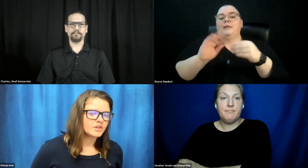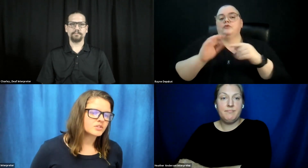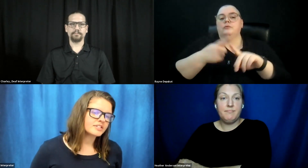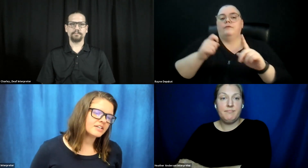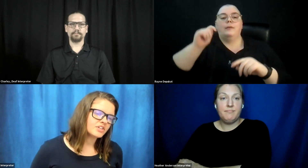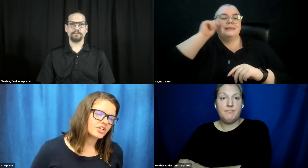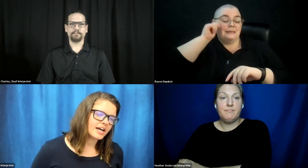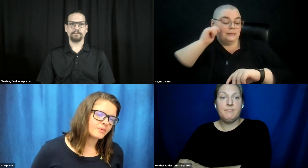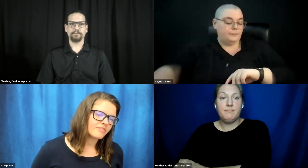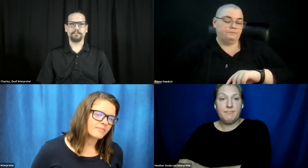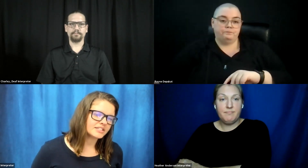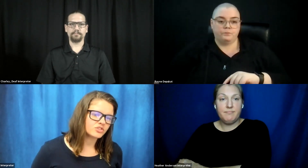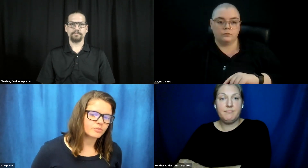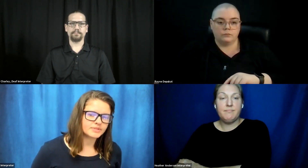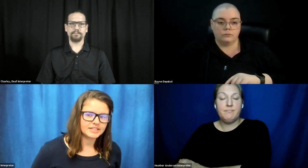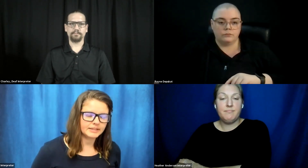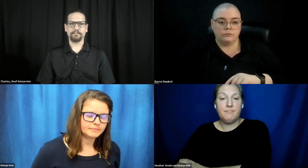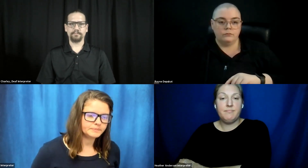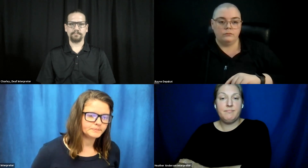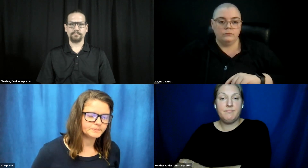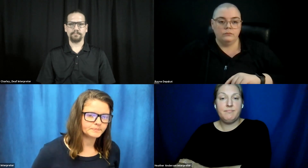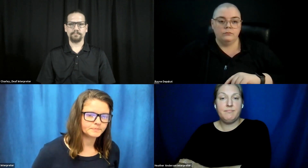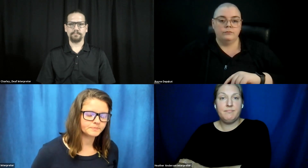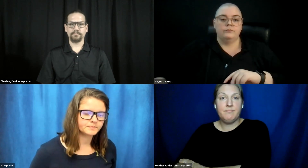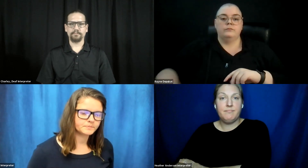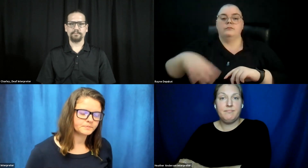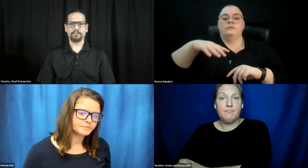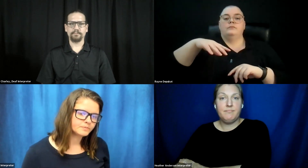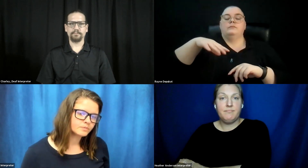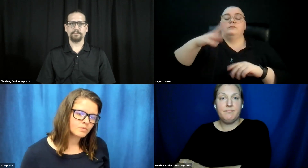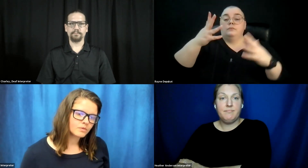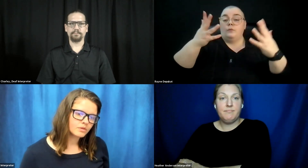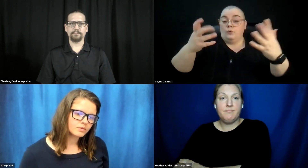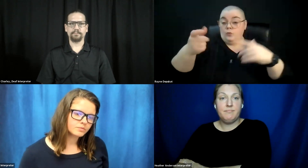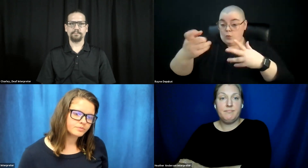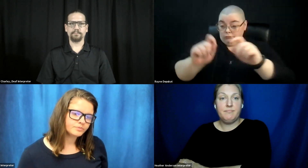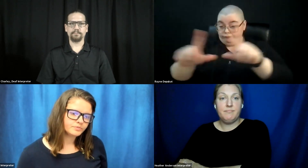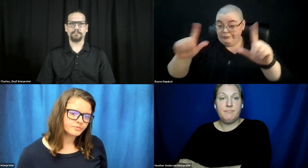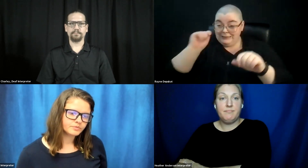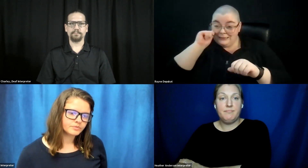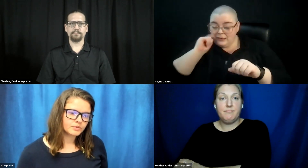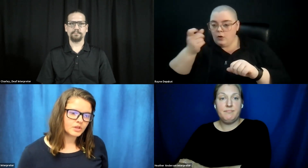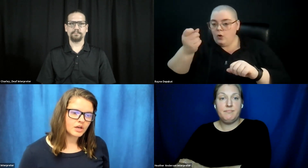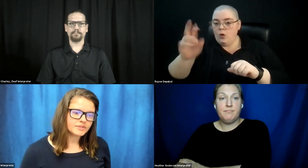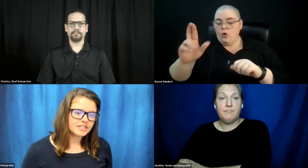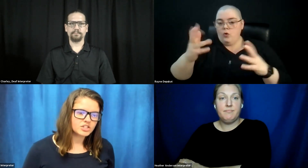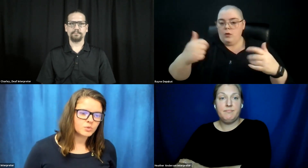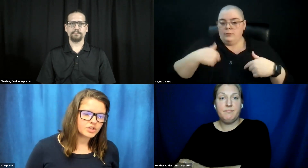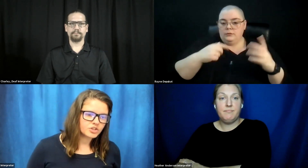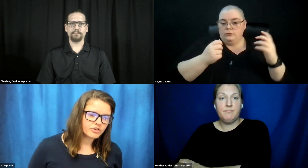I see in the chat we have a message from Tina.